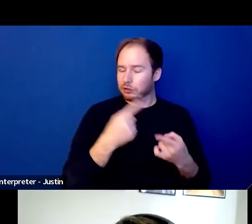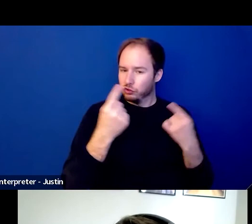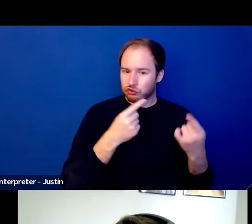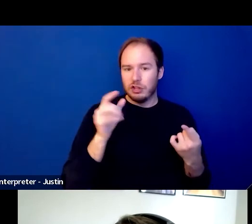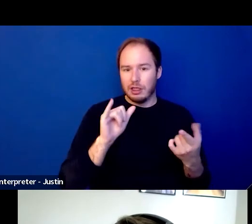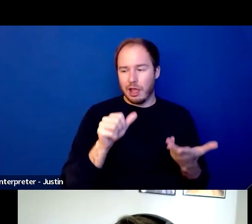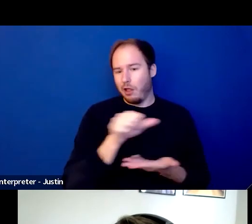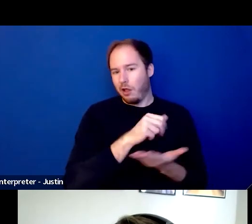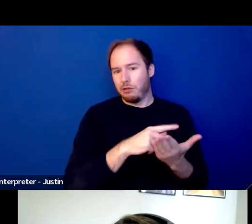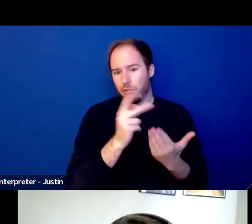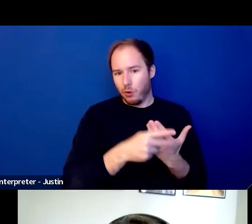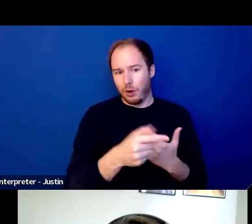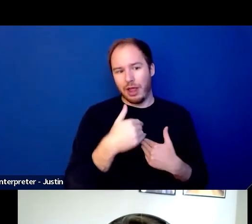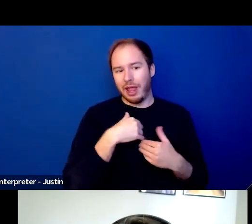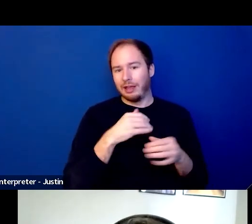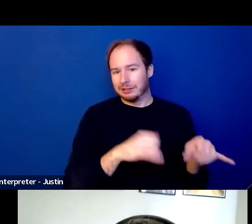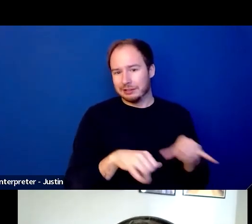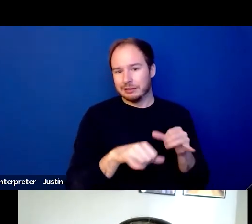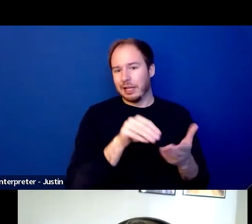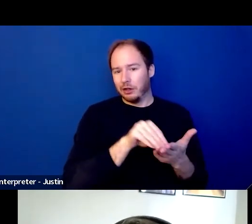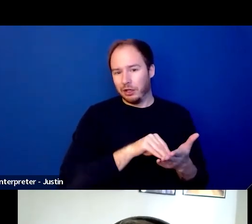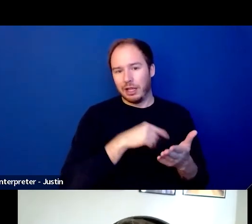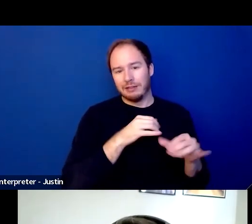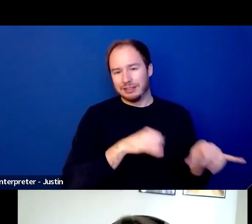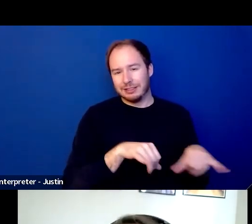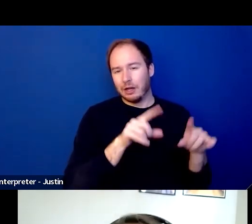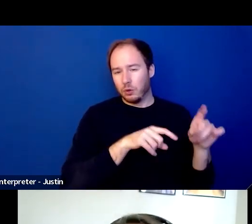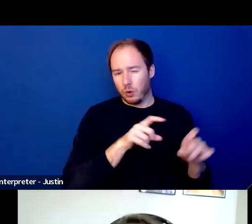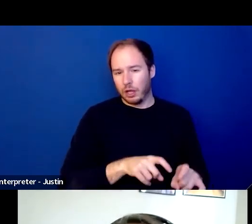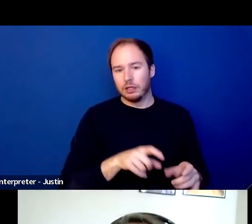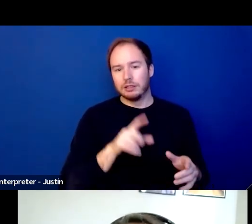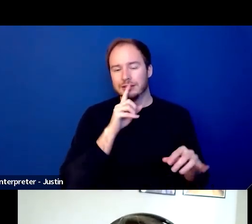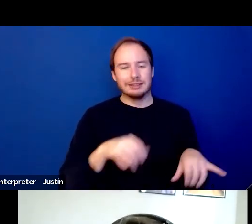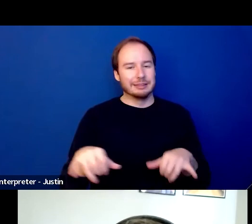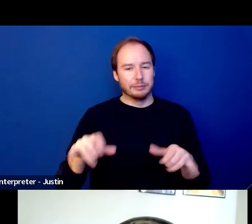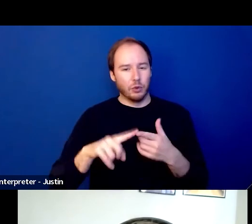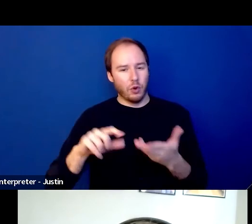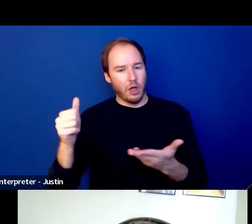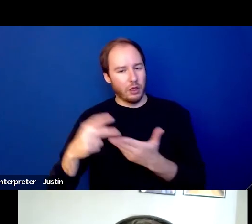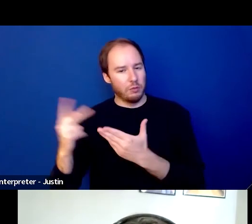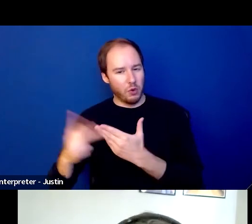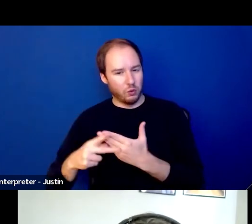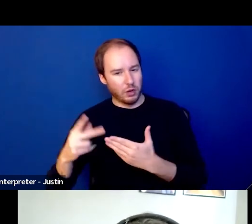So they have a standard intake that asks, you know, those standard questions that any of our other programs would ask in a standard intake.